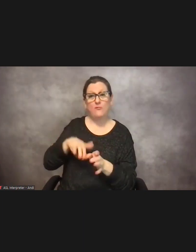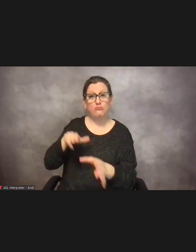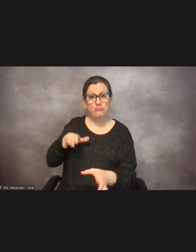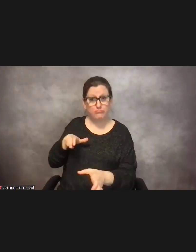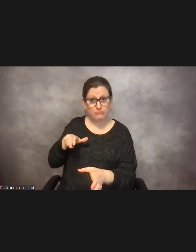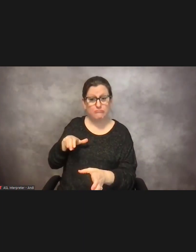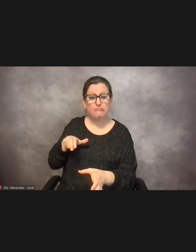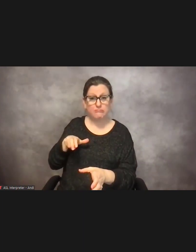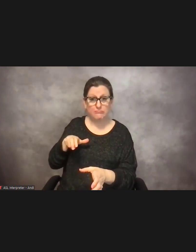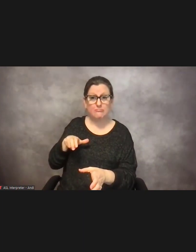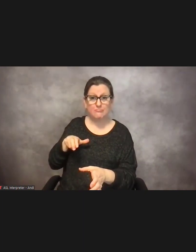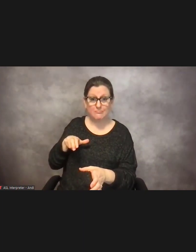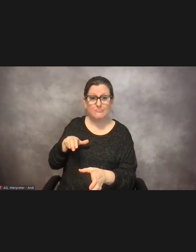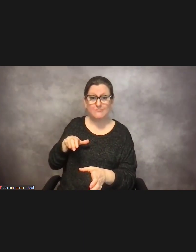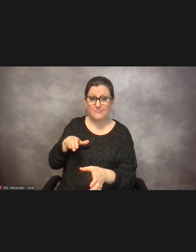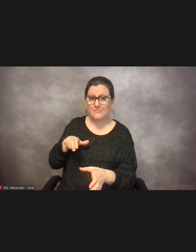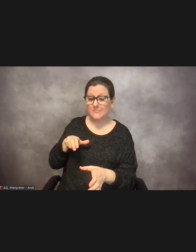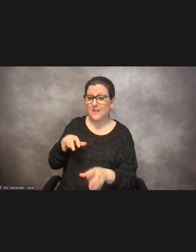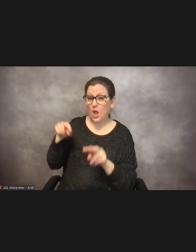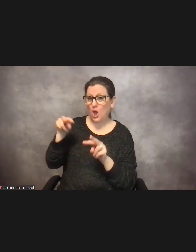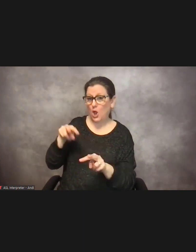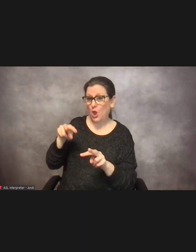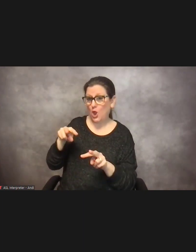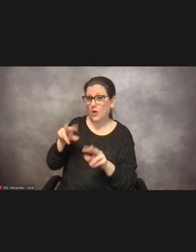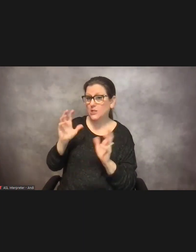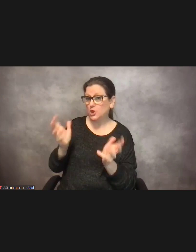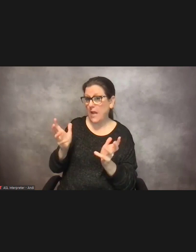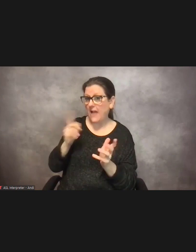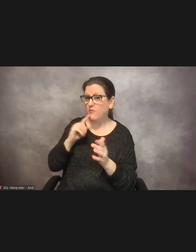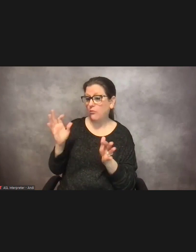If you have to run off, um, be sure to check the chat for the link